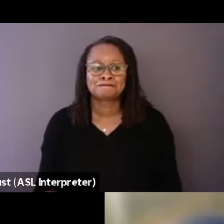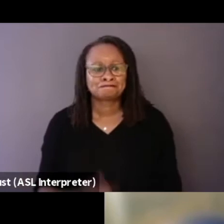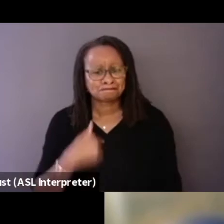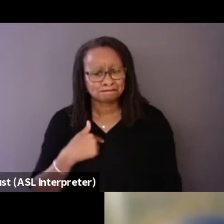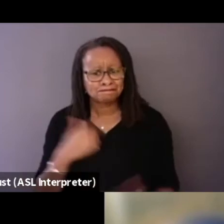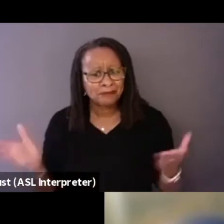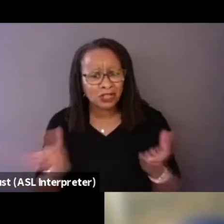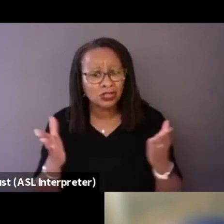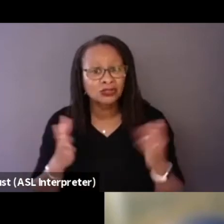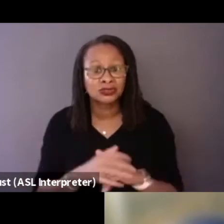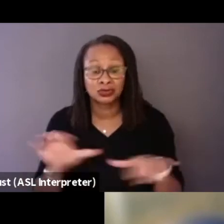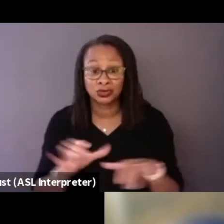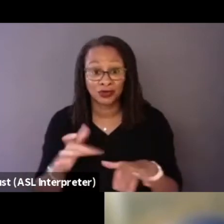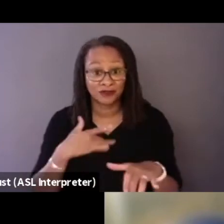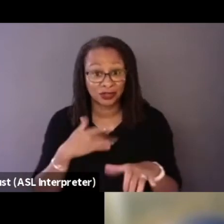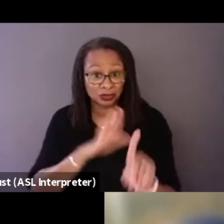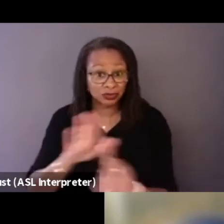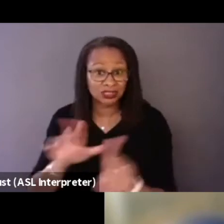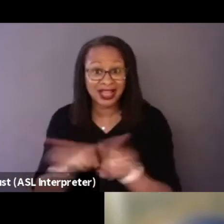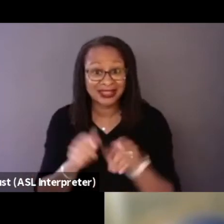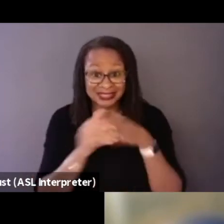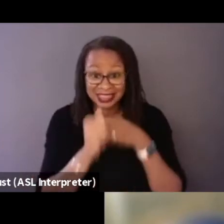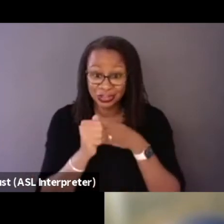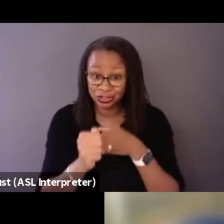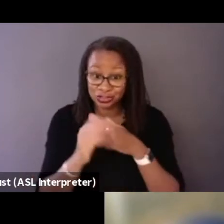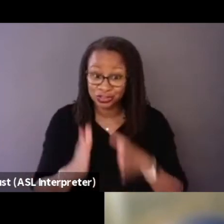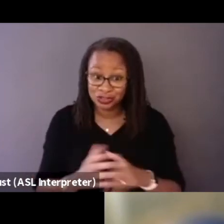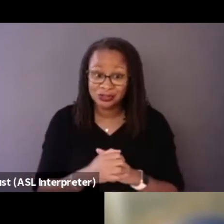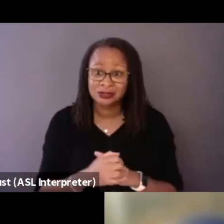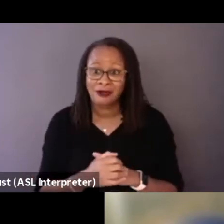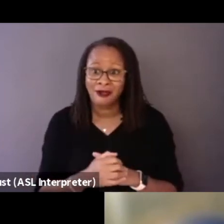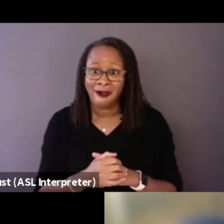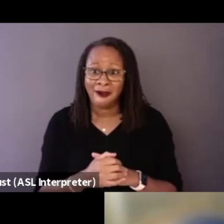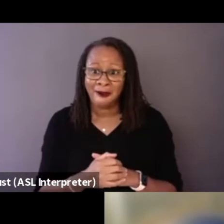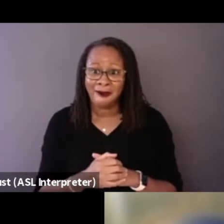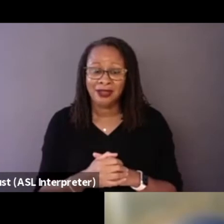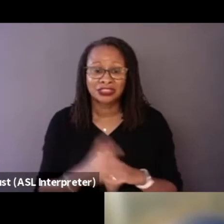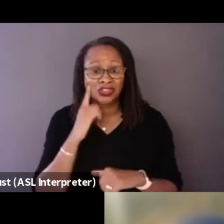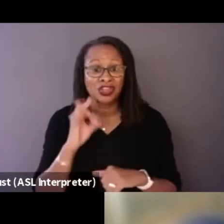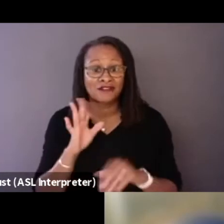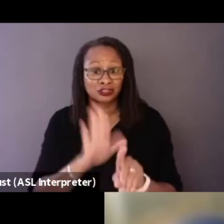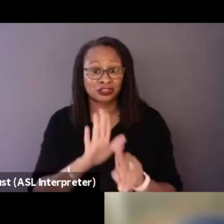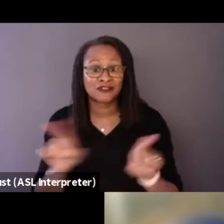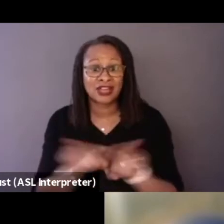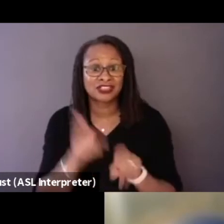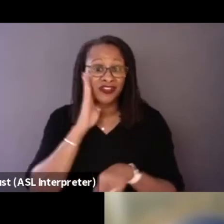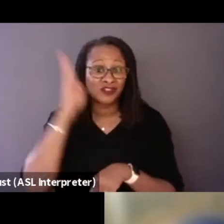Do you all think of yourselves as leaders? Do you think of yourselves as you know, the future of activism leadership?